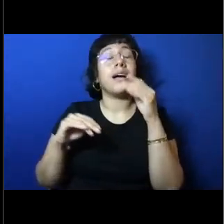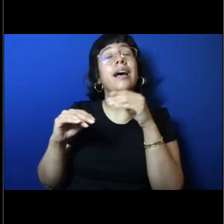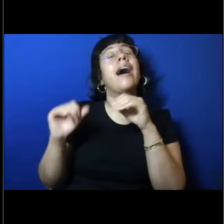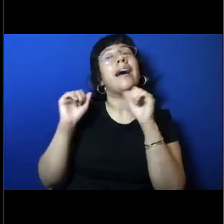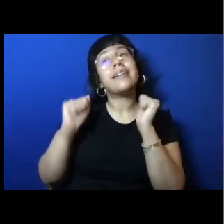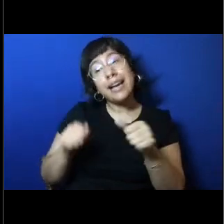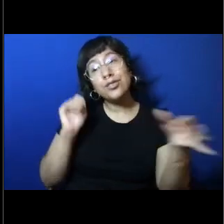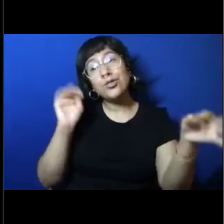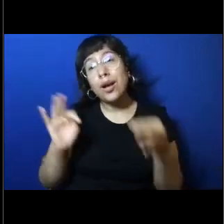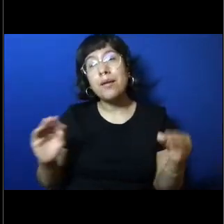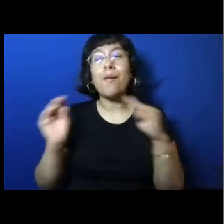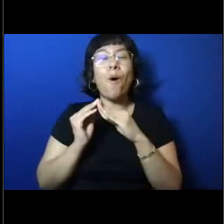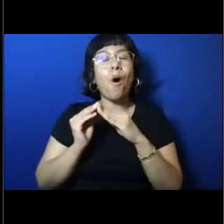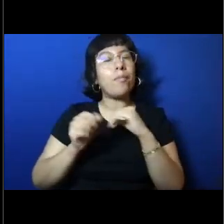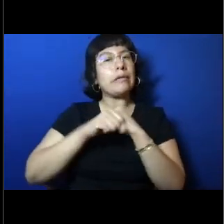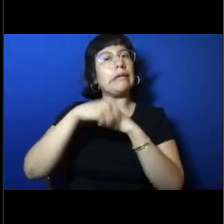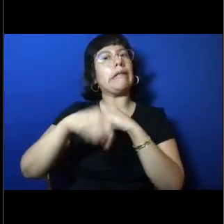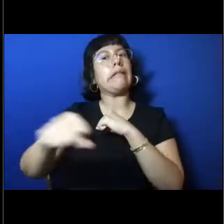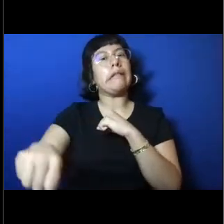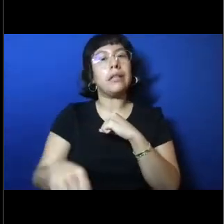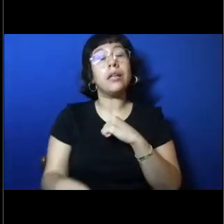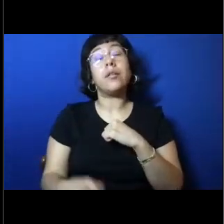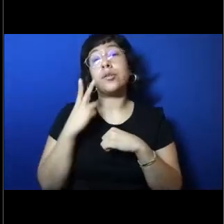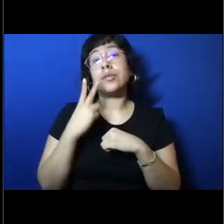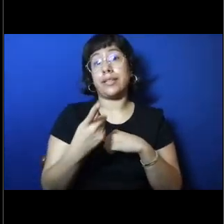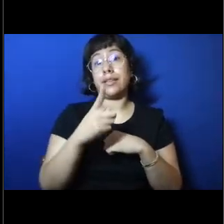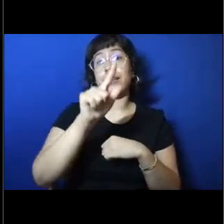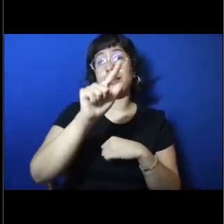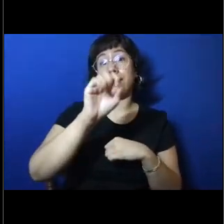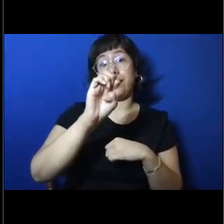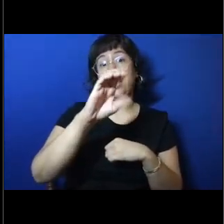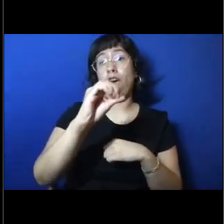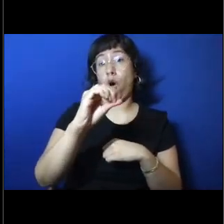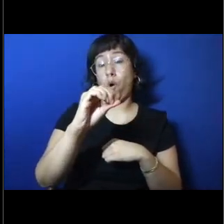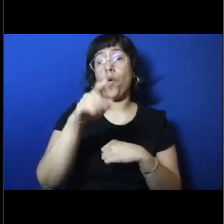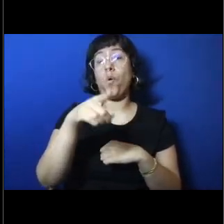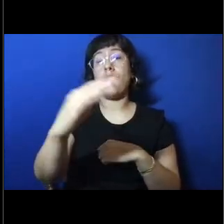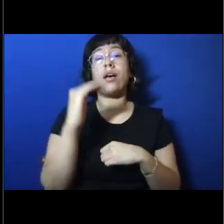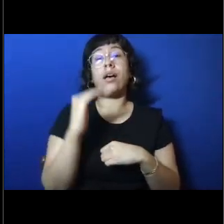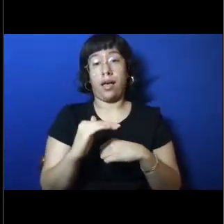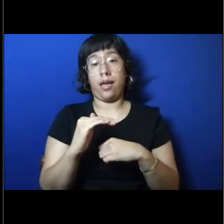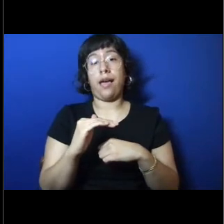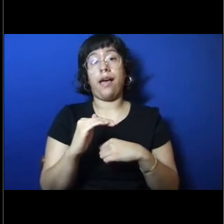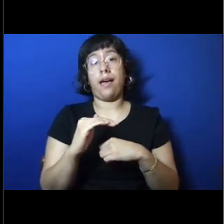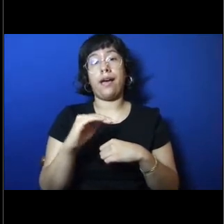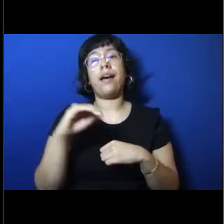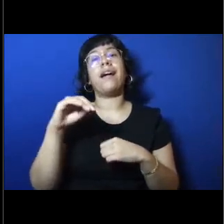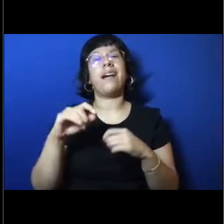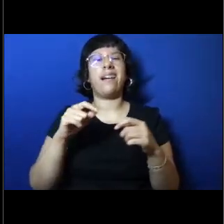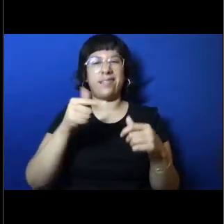But really just think about the two unique orbits I identified. One of which was that one that's way out there called geostationary.